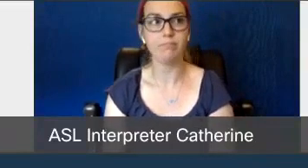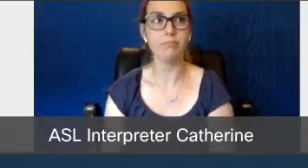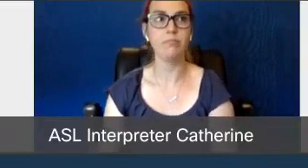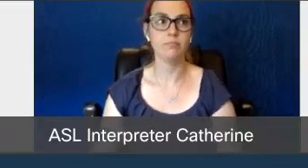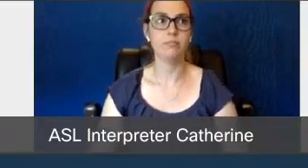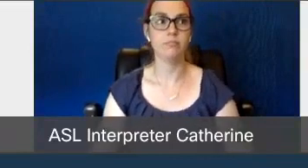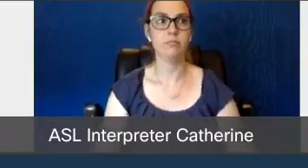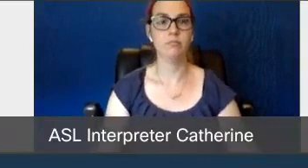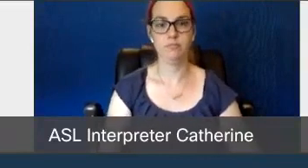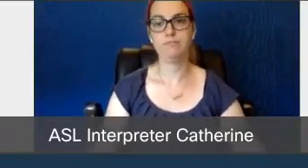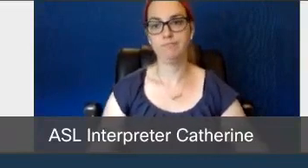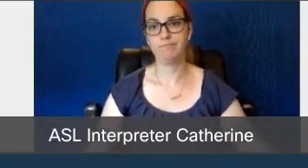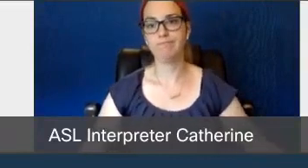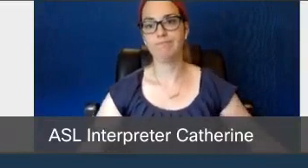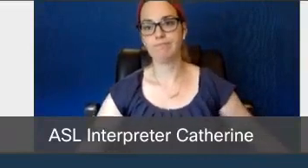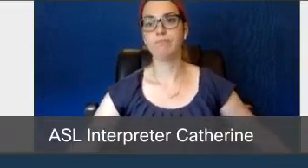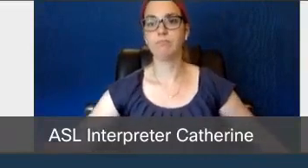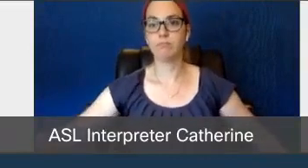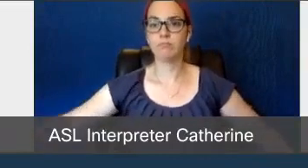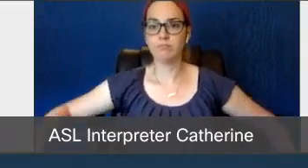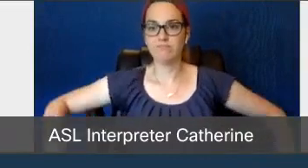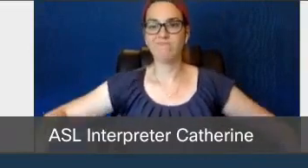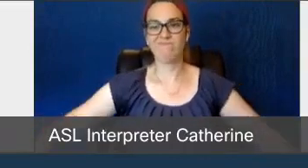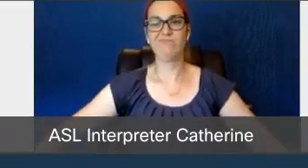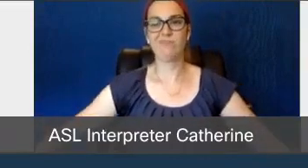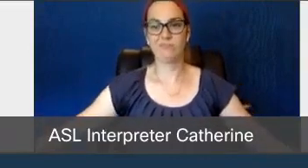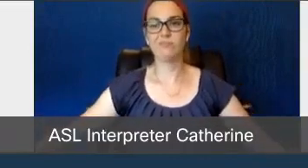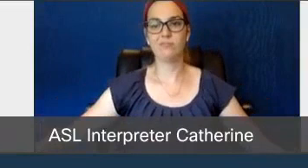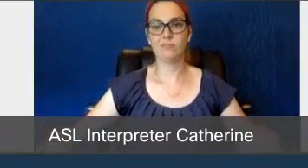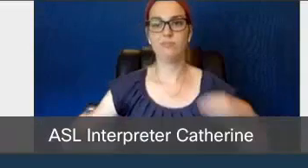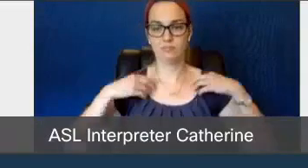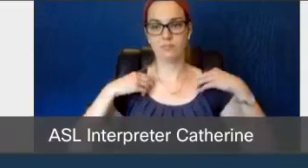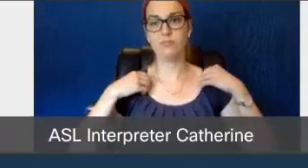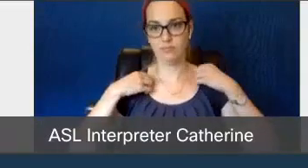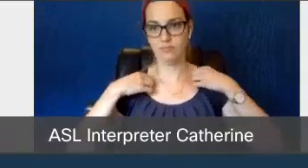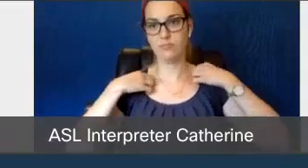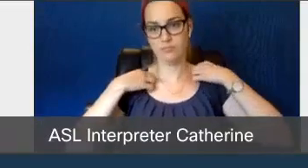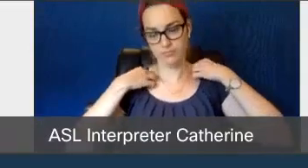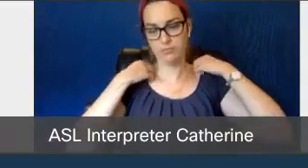have a certain dosage that is a medical decision. If you are telling people they must get off the medication